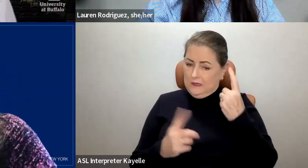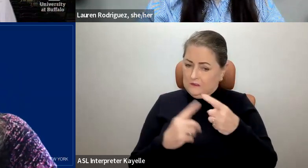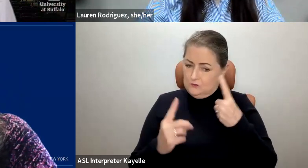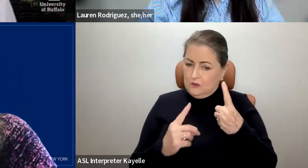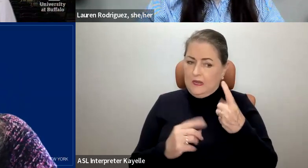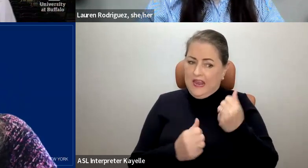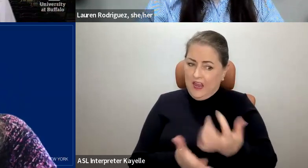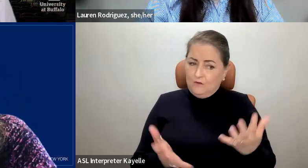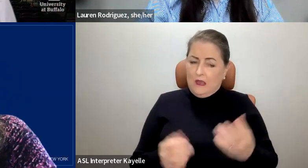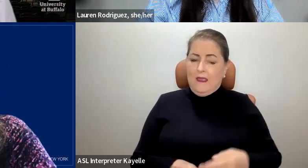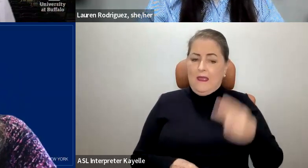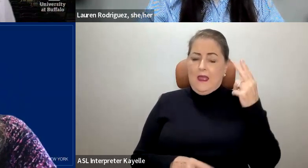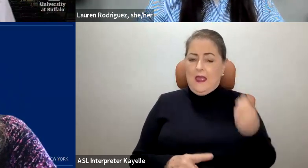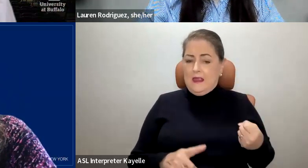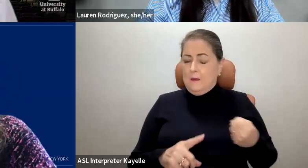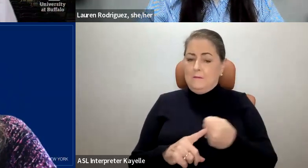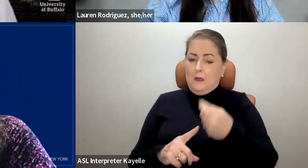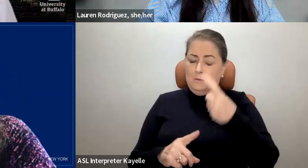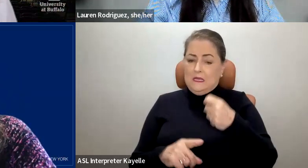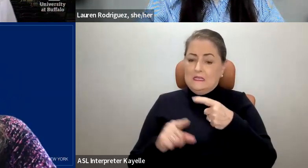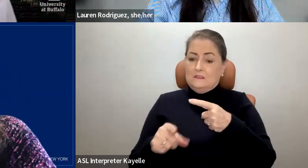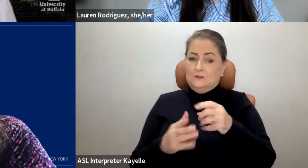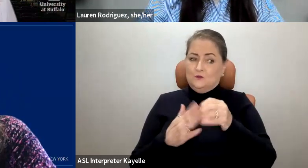because it's being used by students to take classes. So by